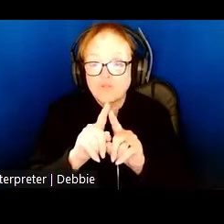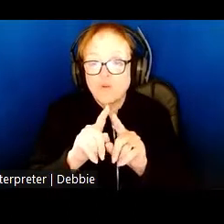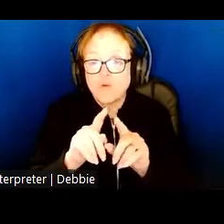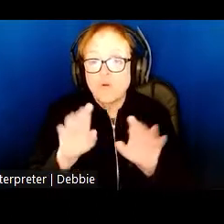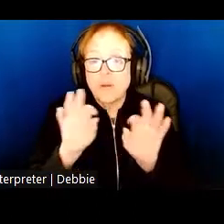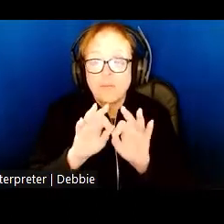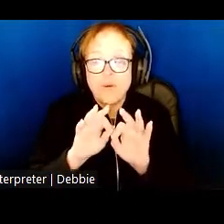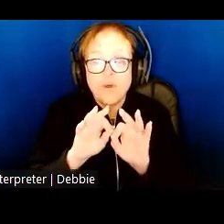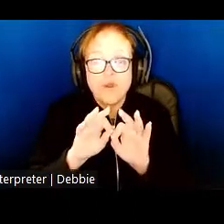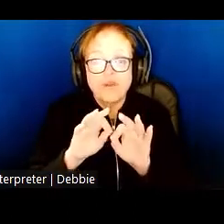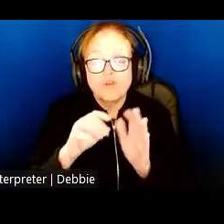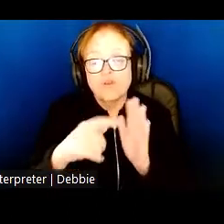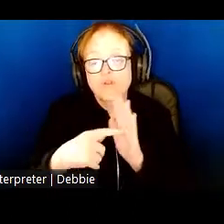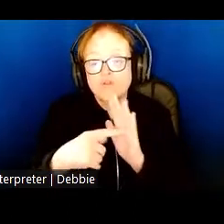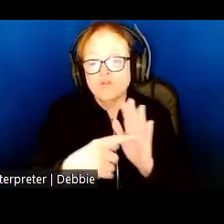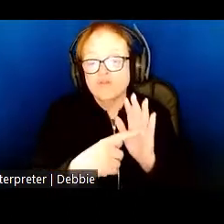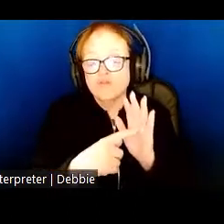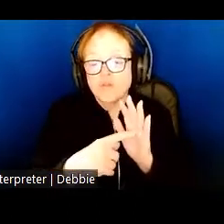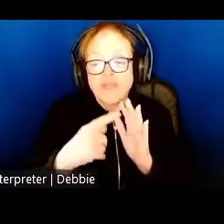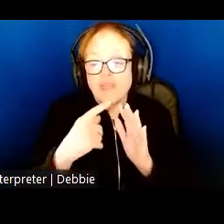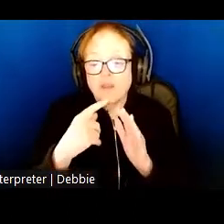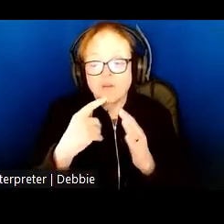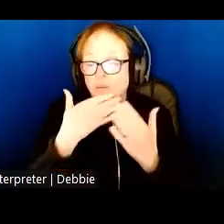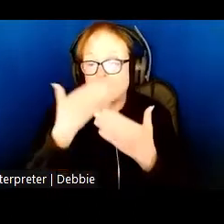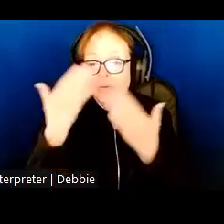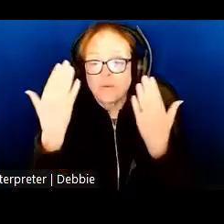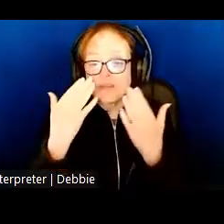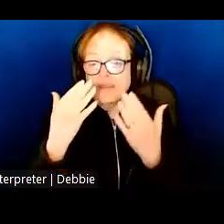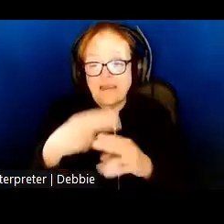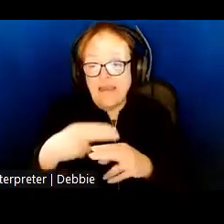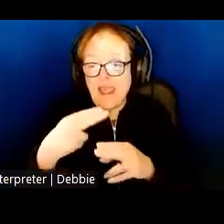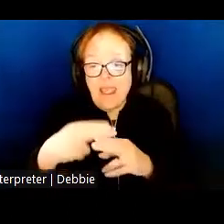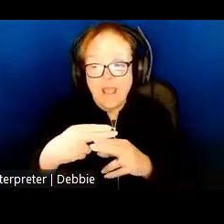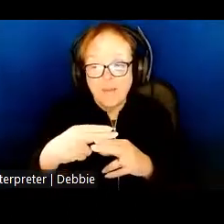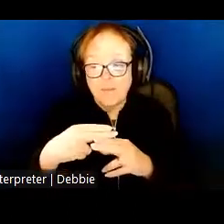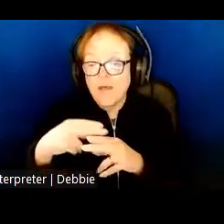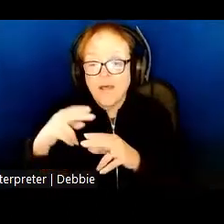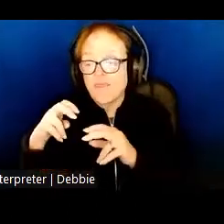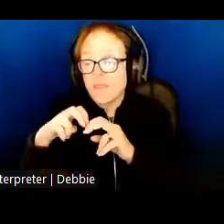are reviewed anonymously; panelists will not have access to your information as they are